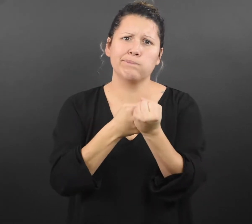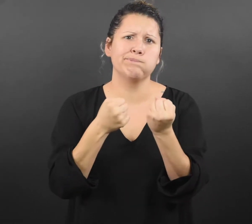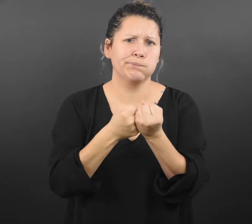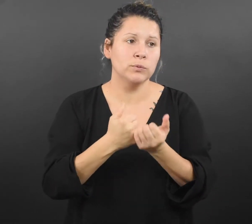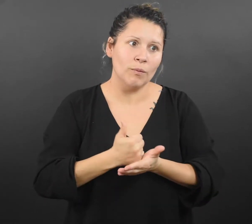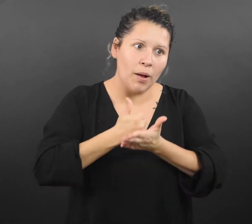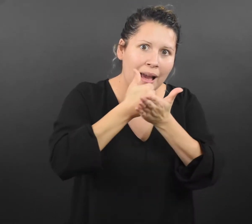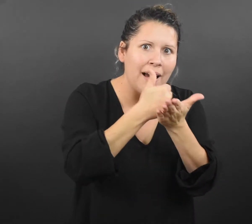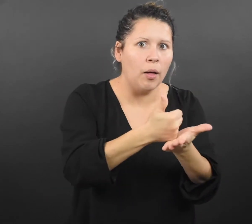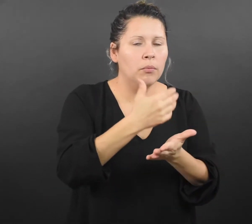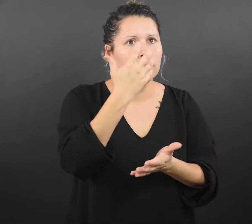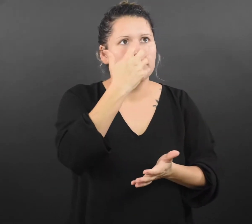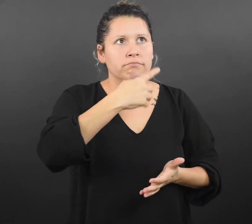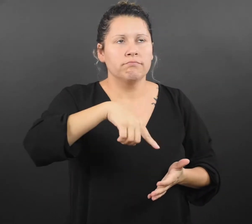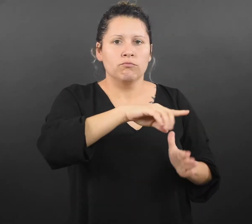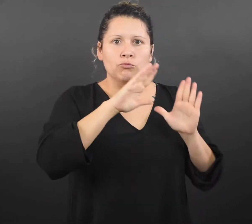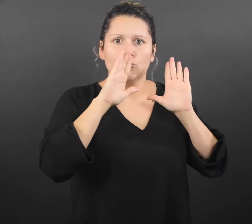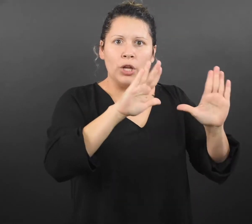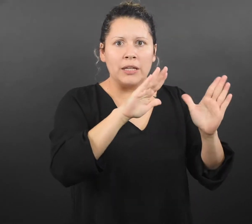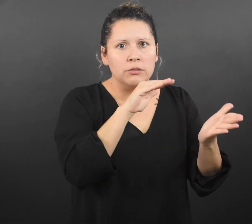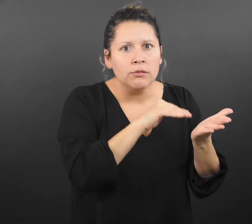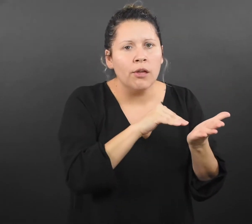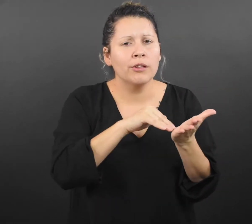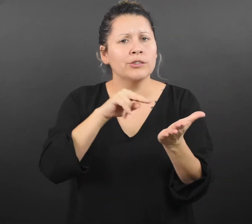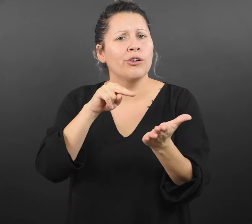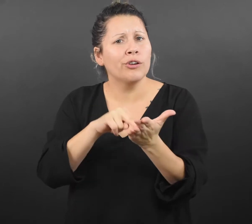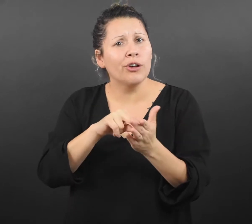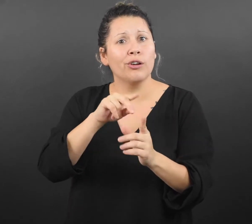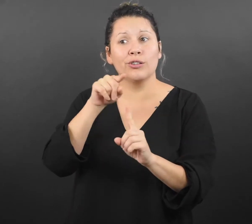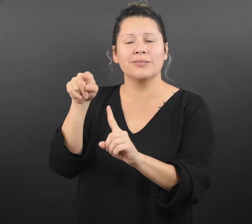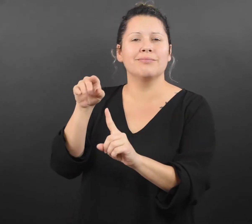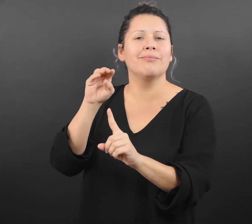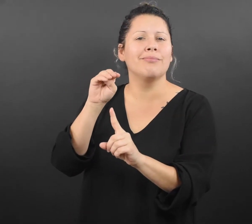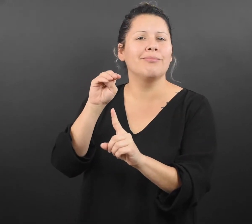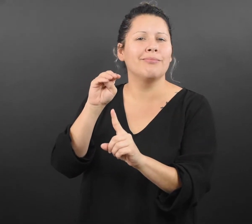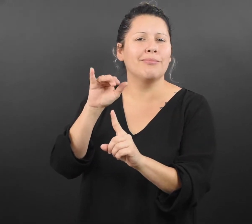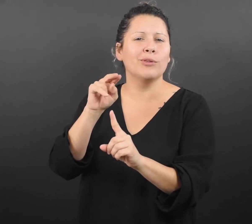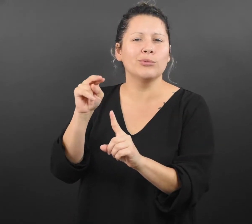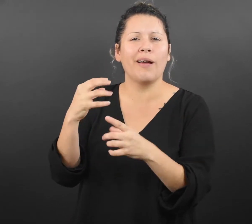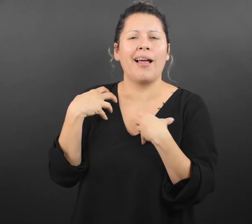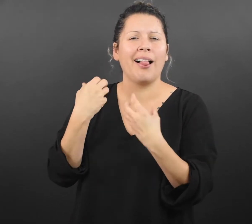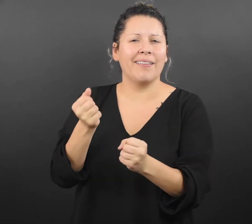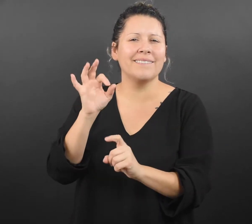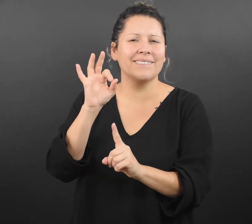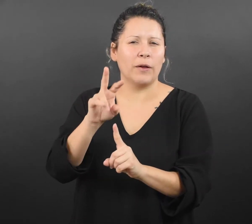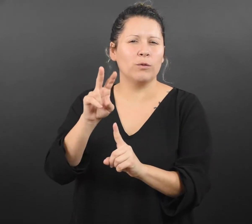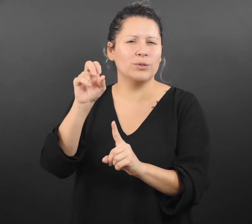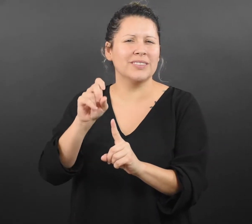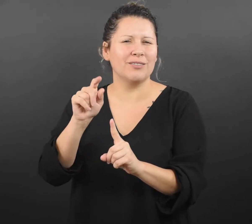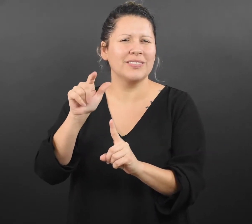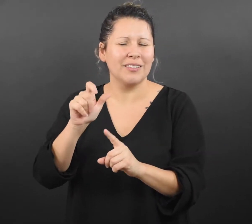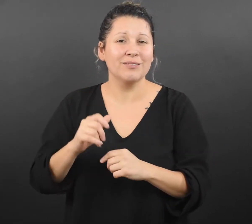to help the great doctors and nurses at M Heath Fairview Southdale,” said Governor Walz.